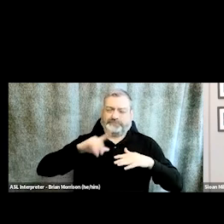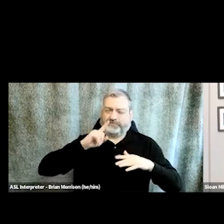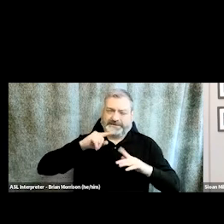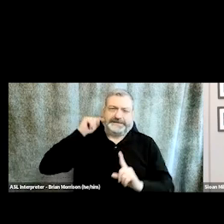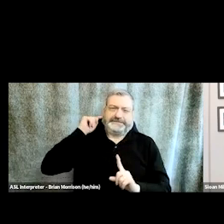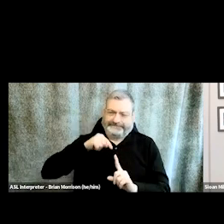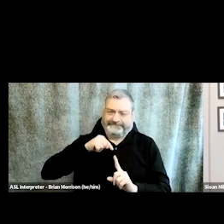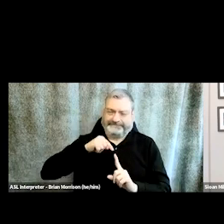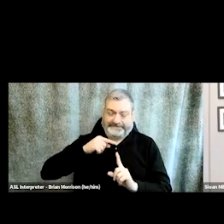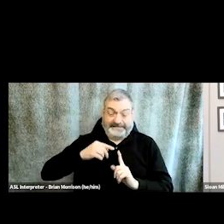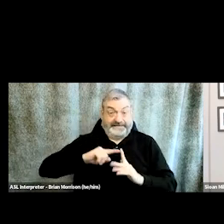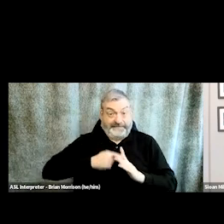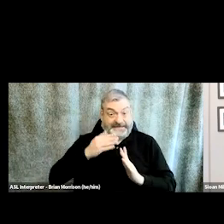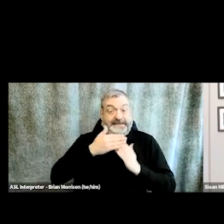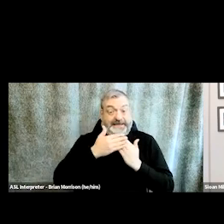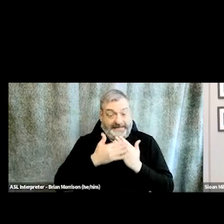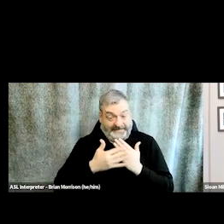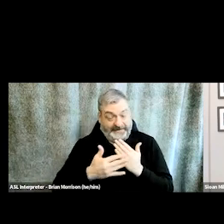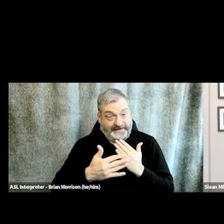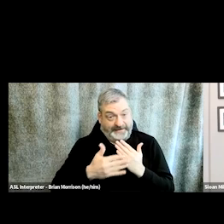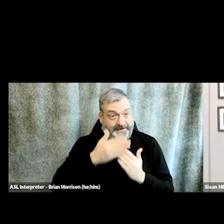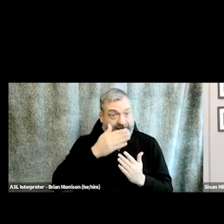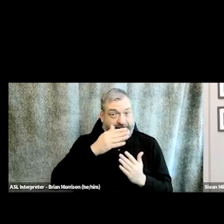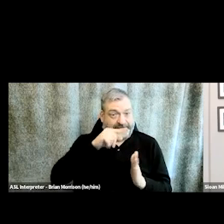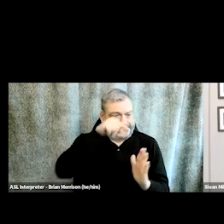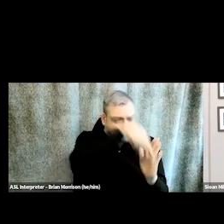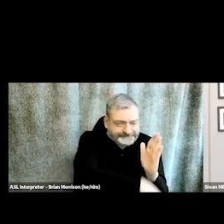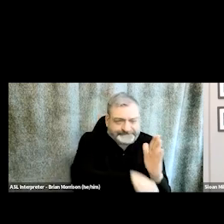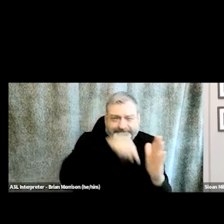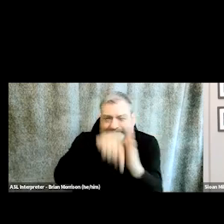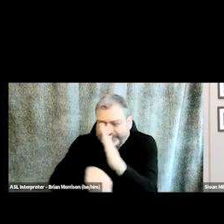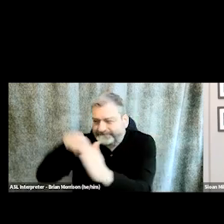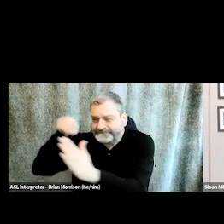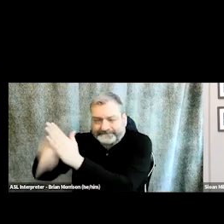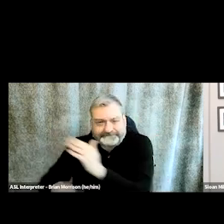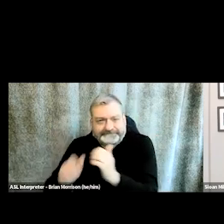in tools and tips on whether it's websites, digital documents,